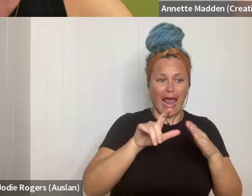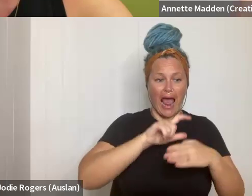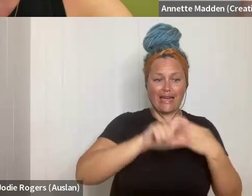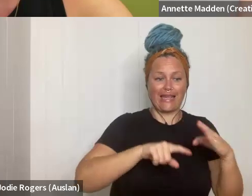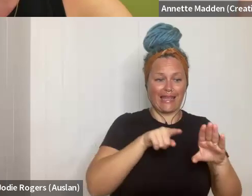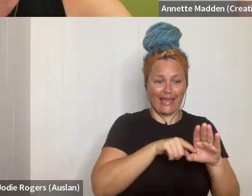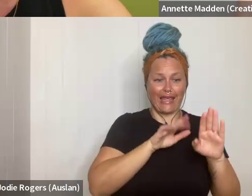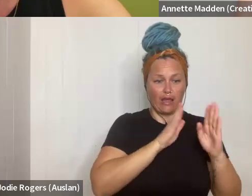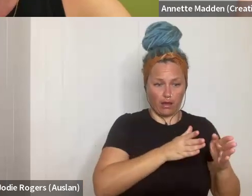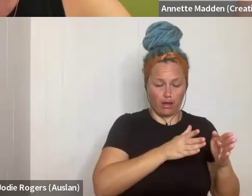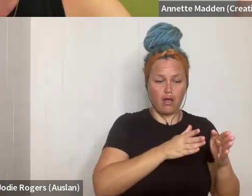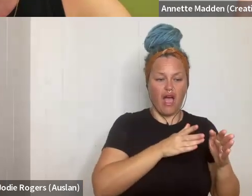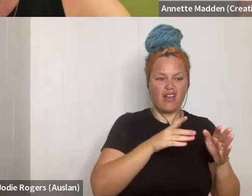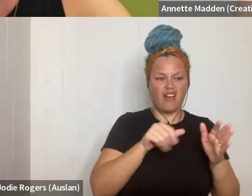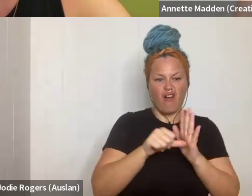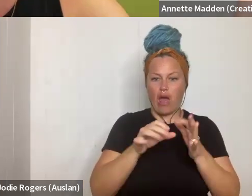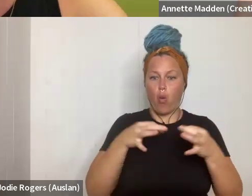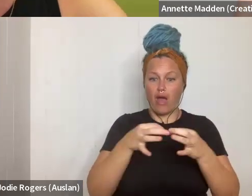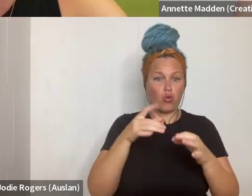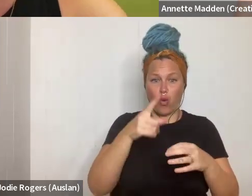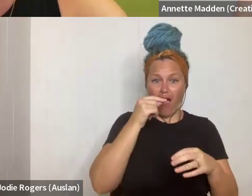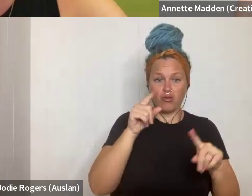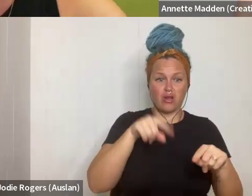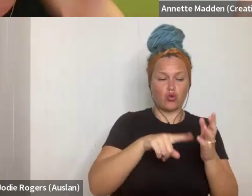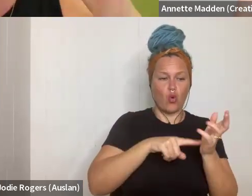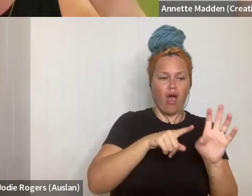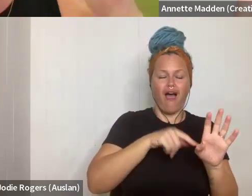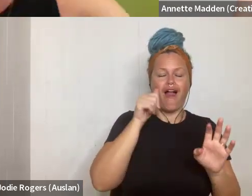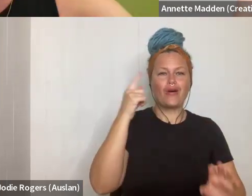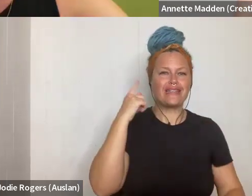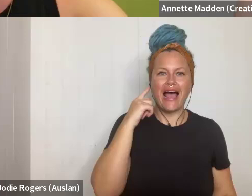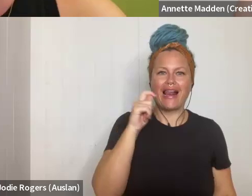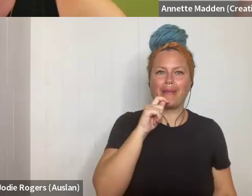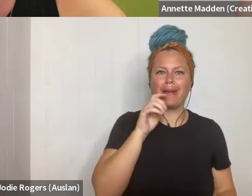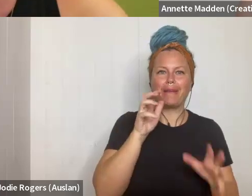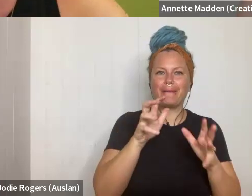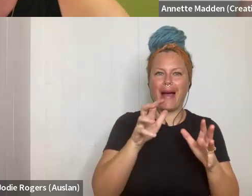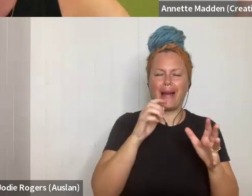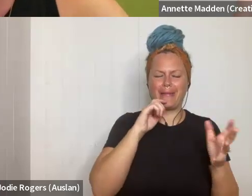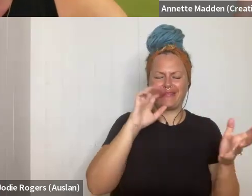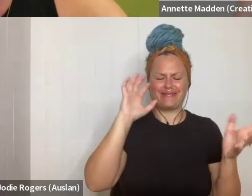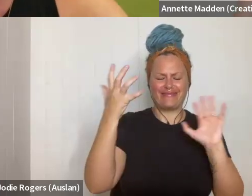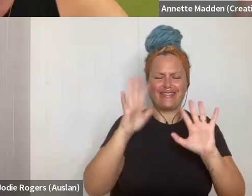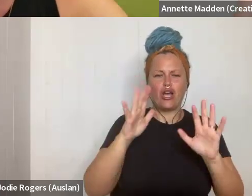you have to start in the financial year.